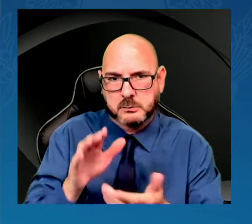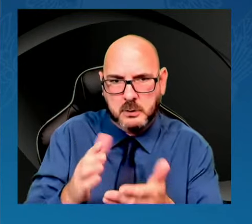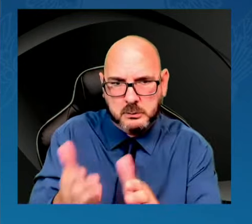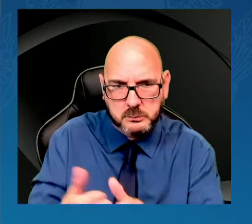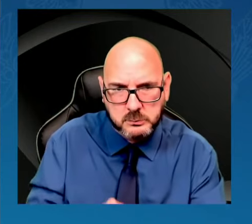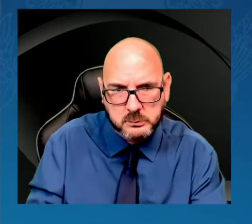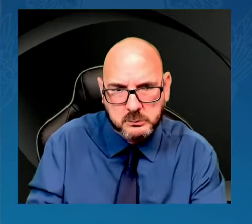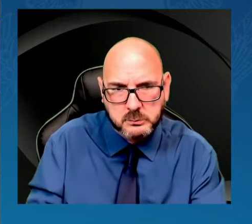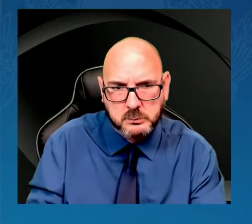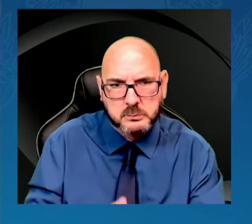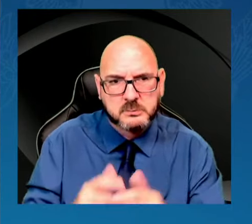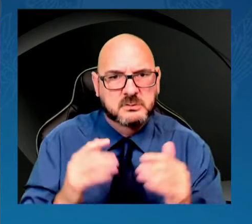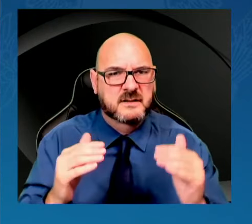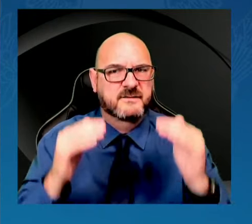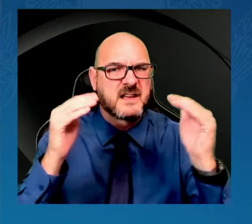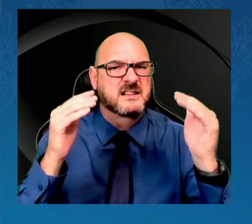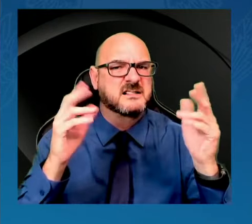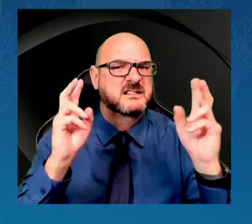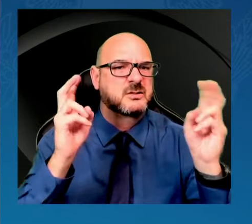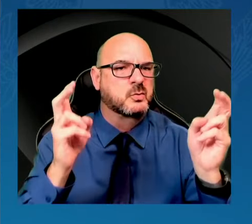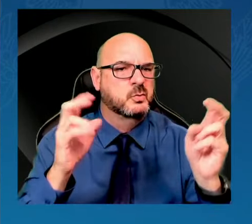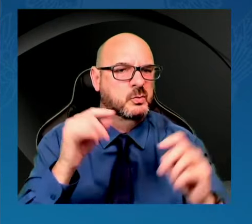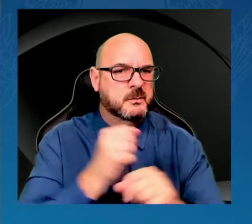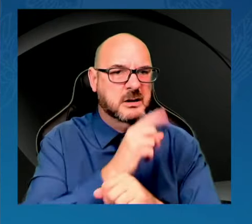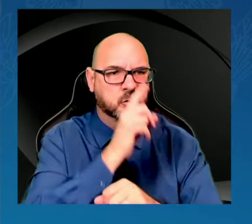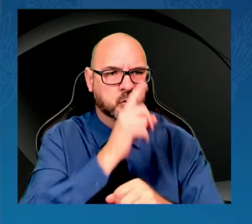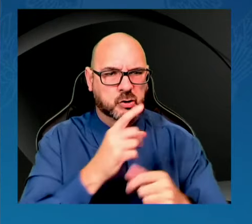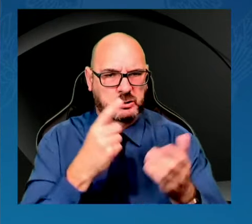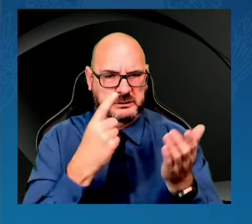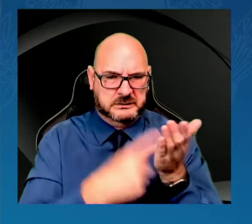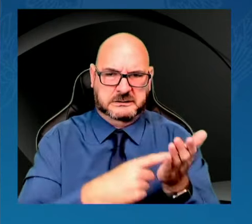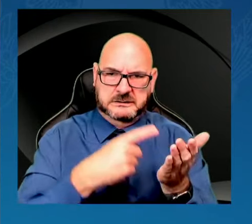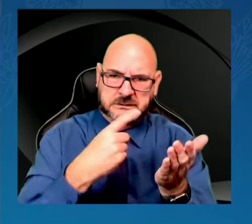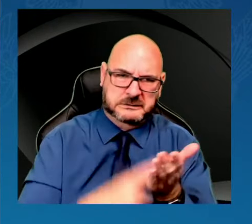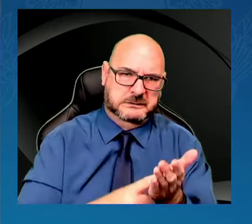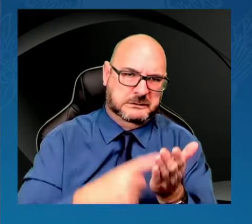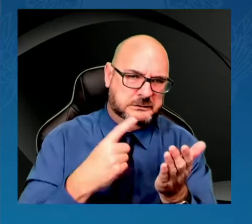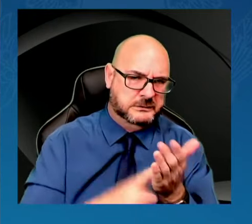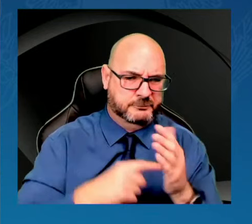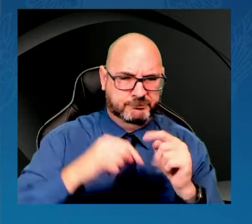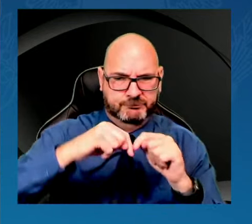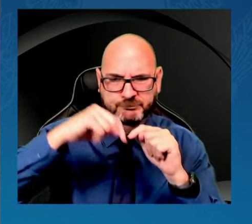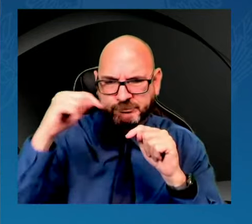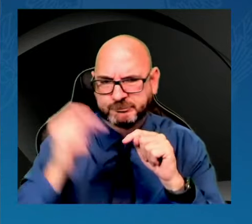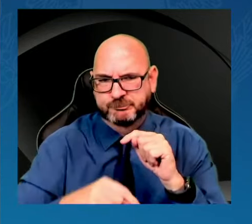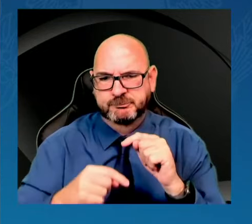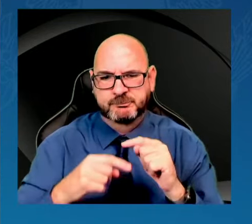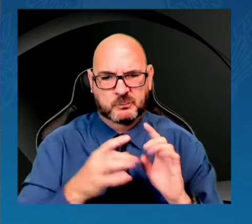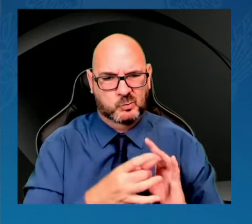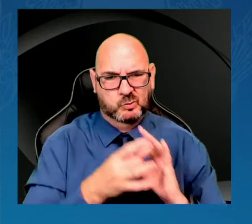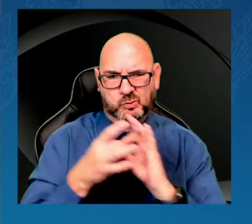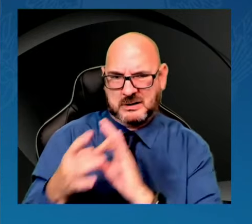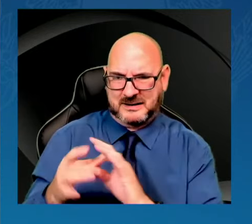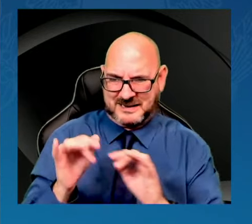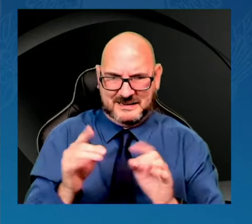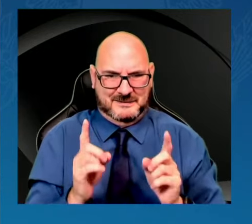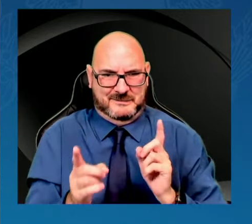Again, interconnection, intersection -- right? between issues. It includes teaching people in the system